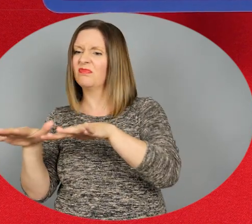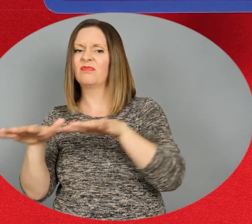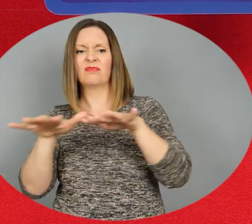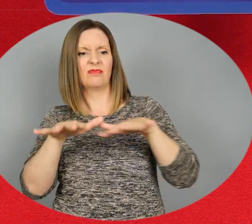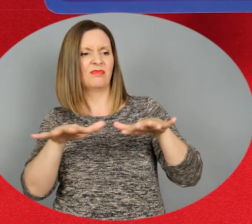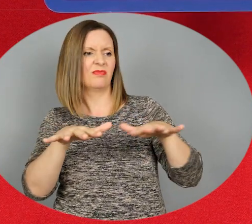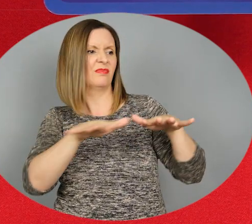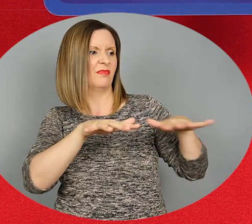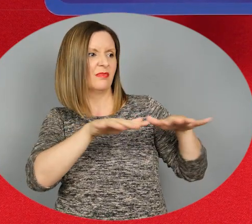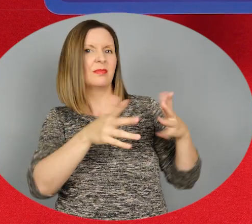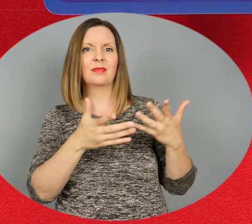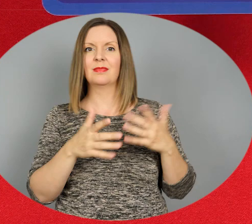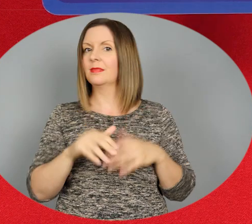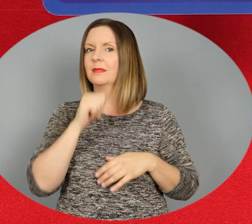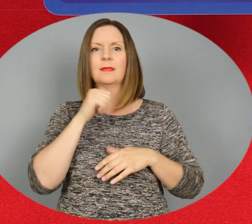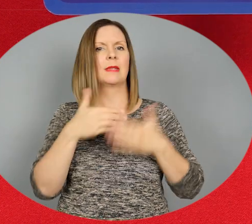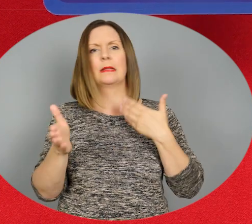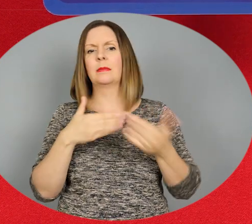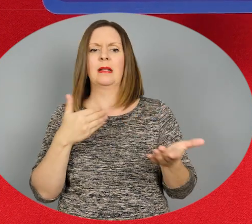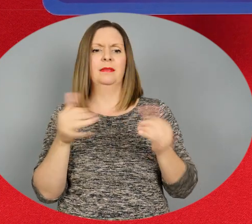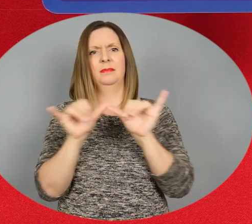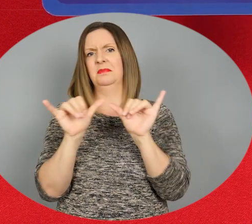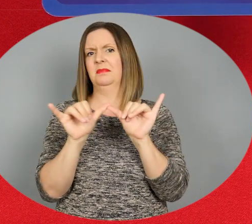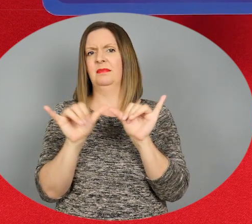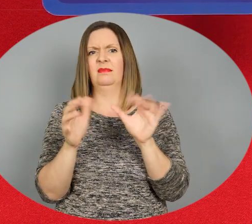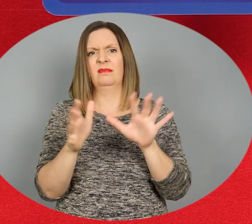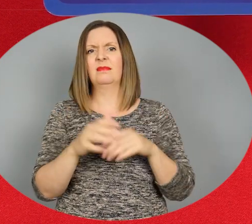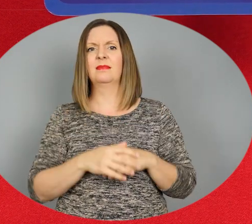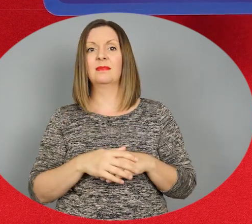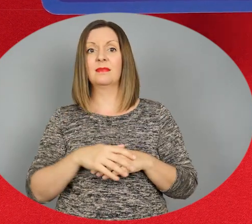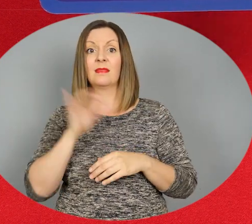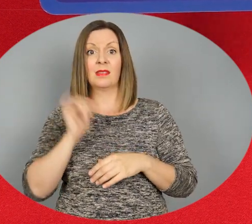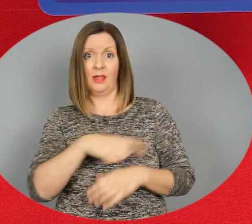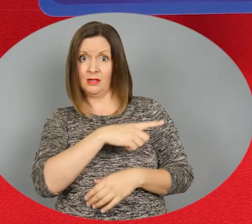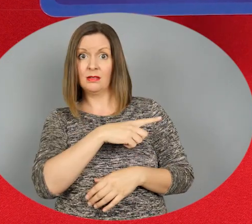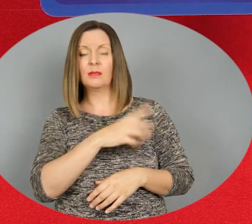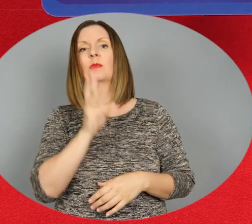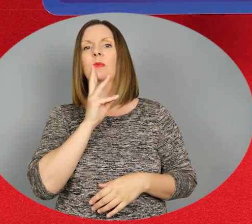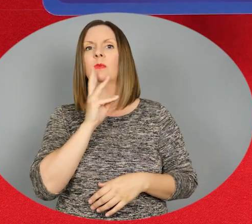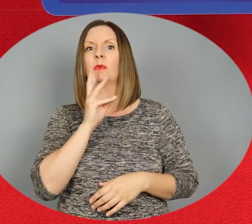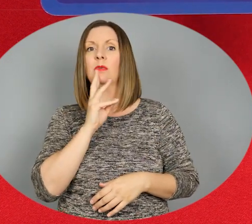the most separate ocean regions, no matter their size. So, for example, here we have